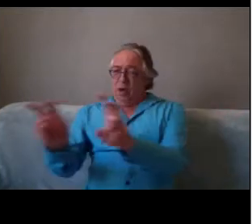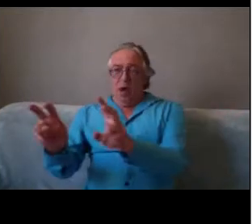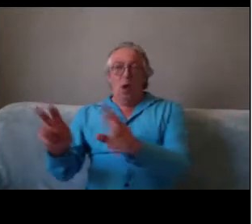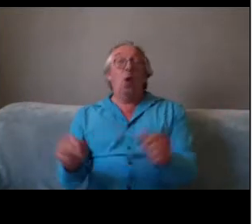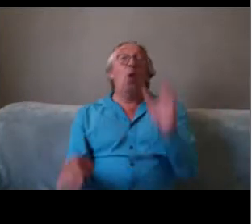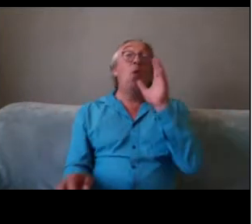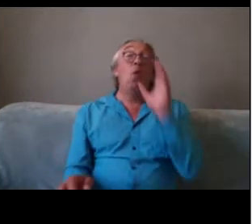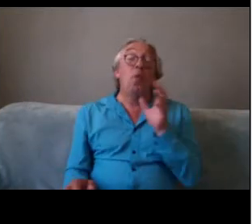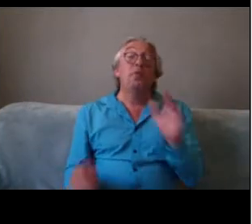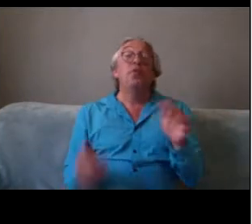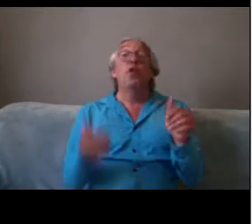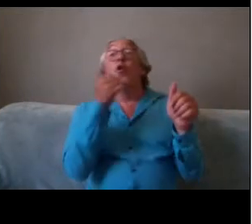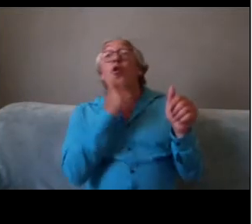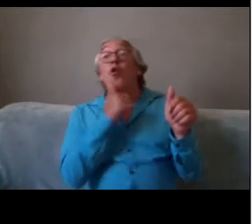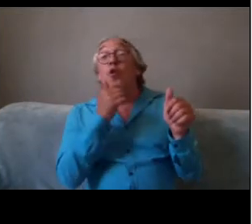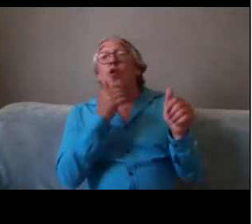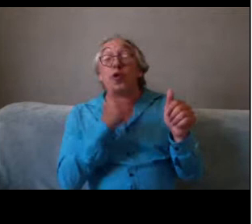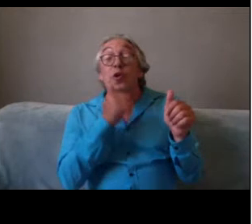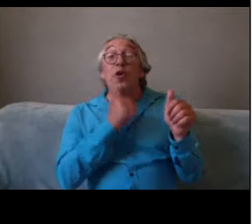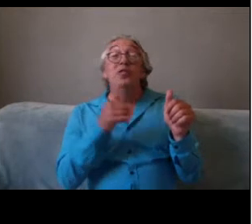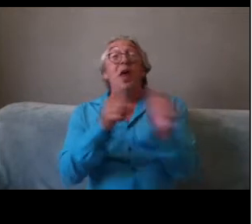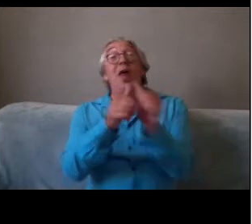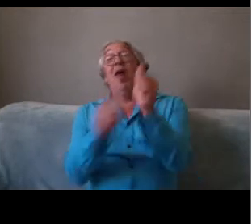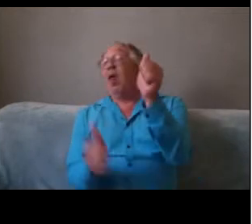but we don't have access to that information.